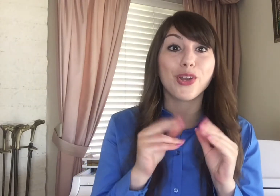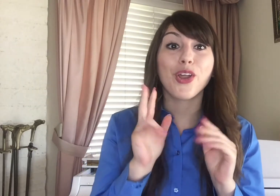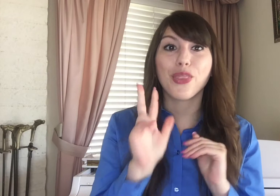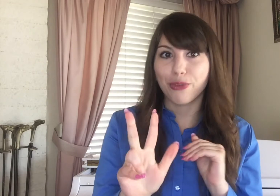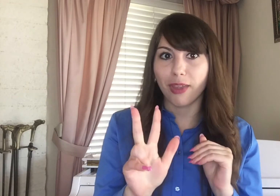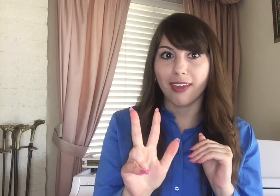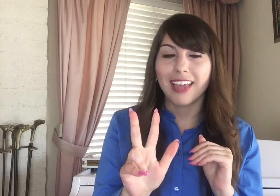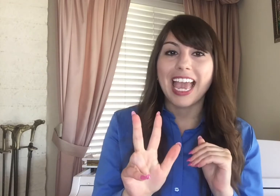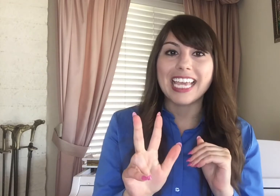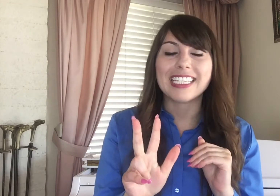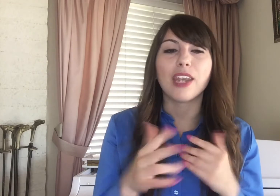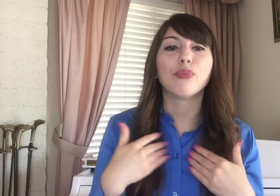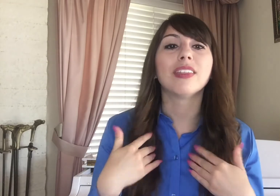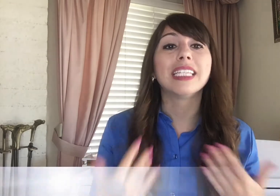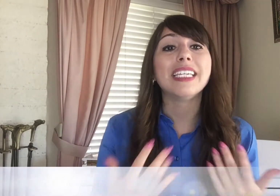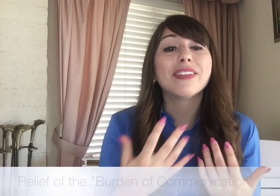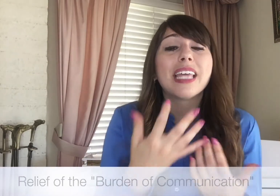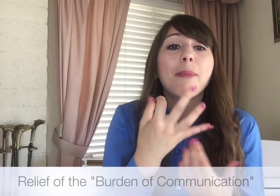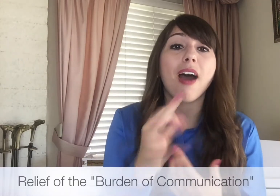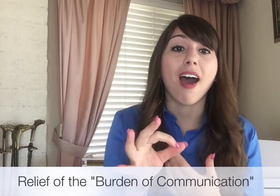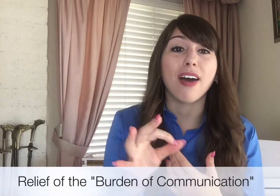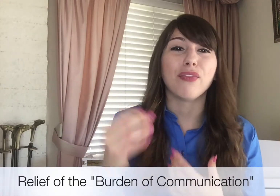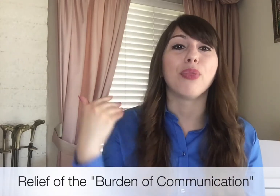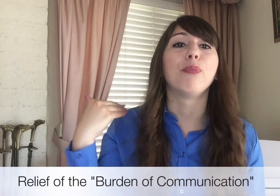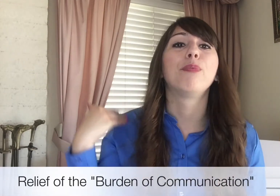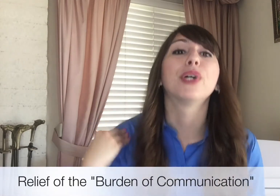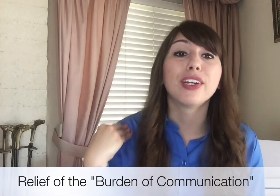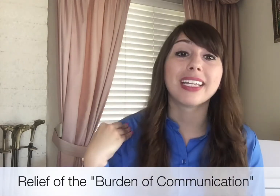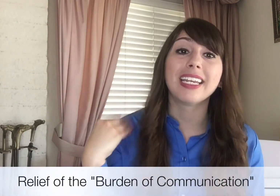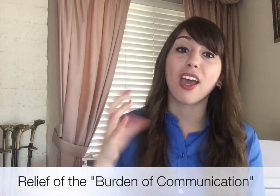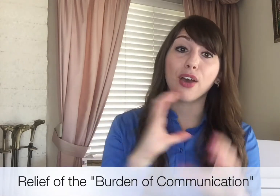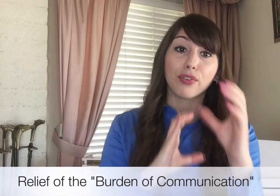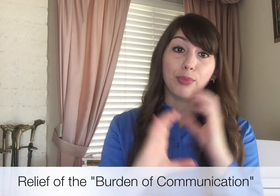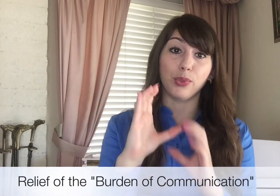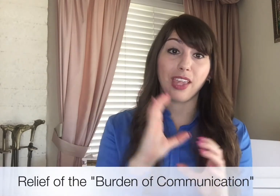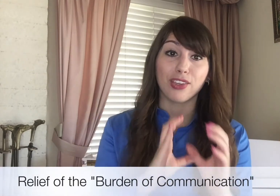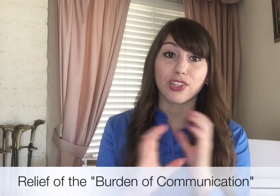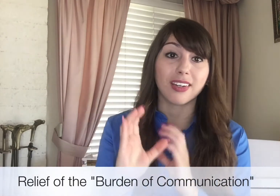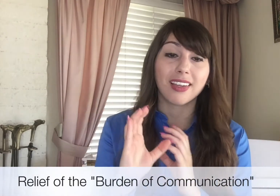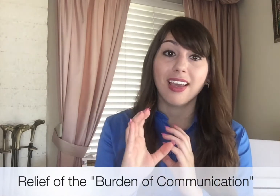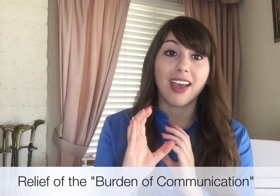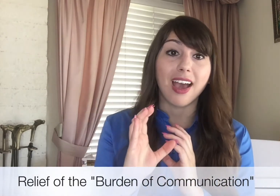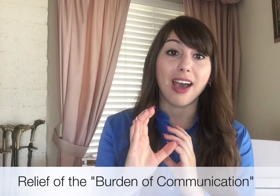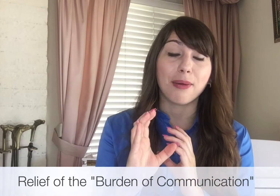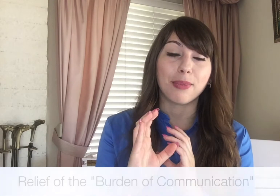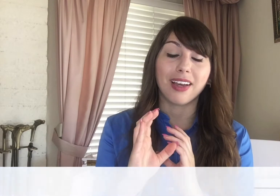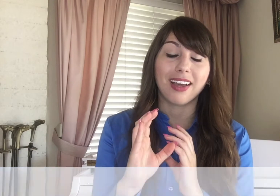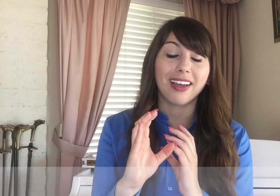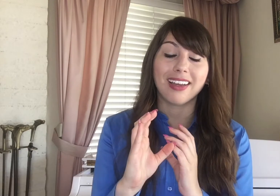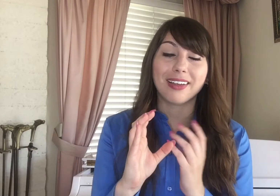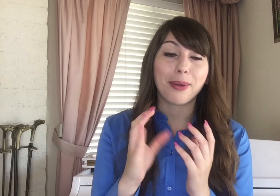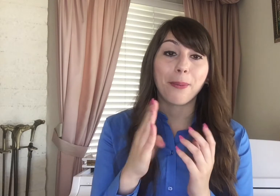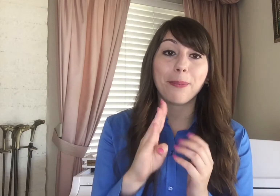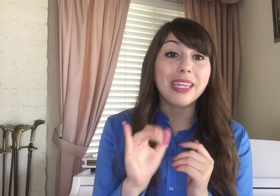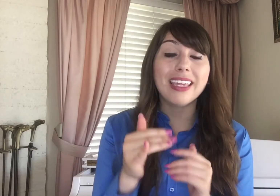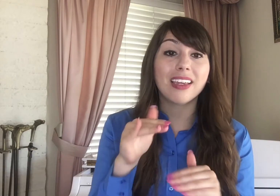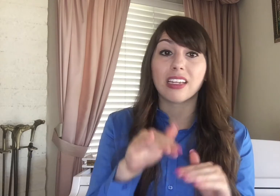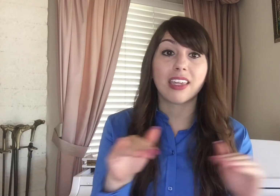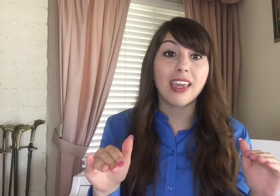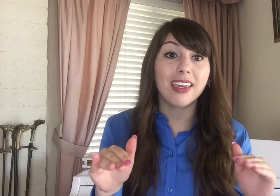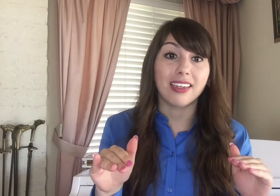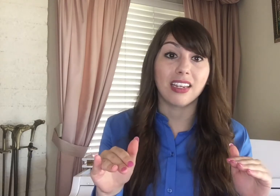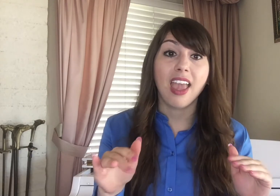three is that it relieves them of the burden of communication. Being a kid and